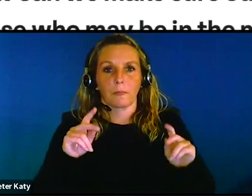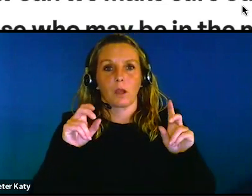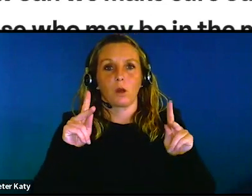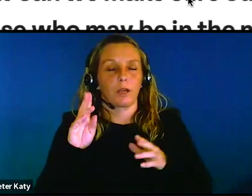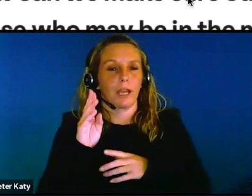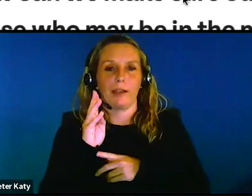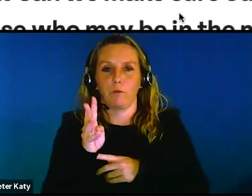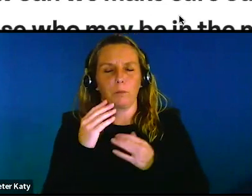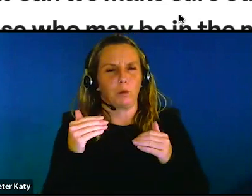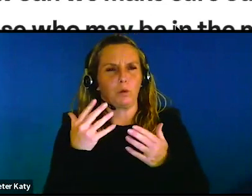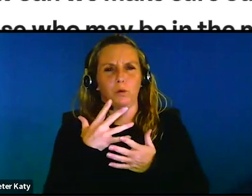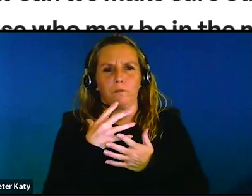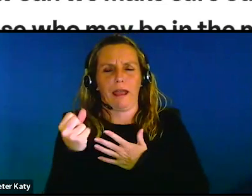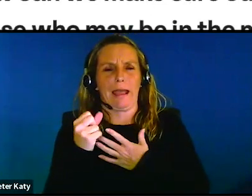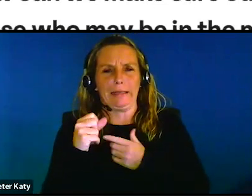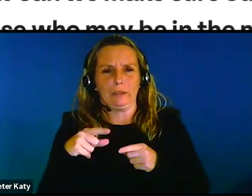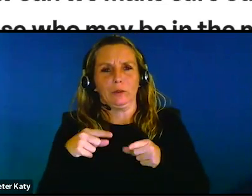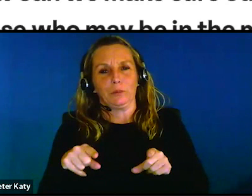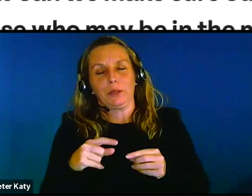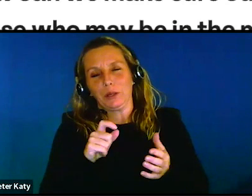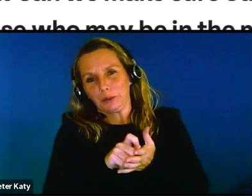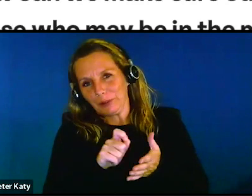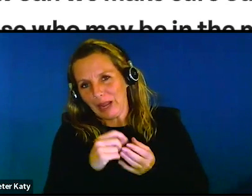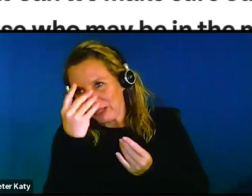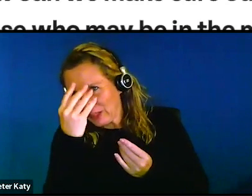When you're writing thoughts and responding to the thoughts of others.